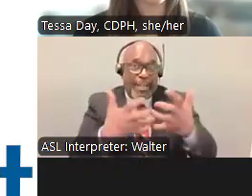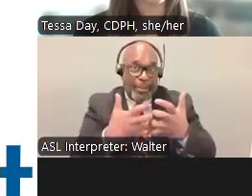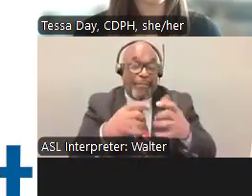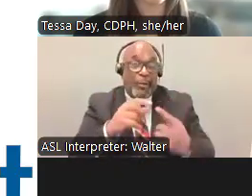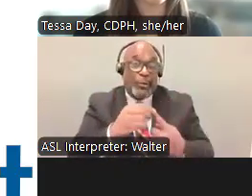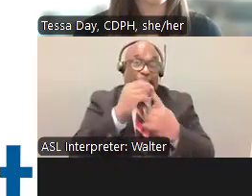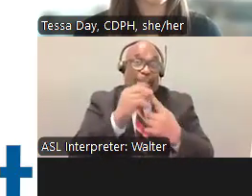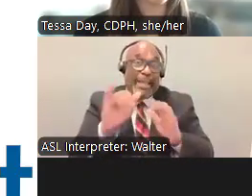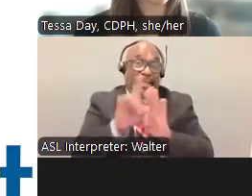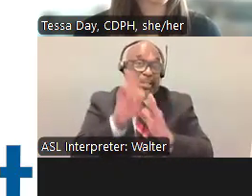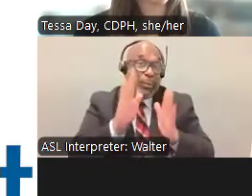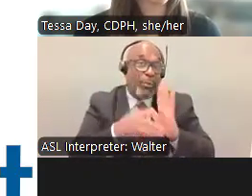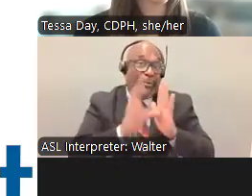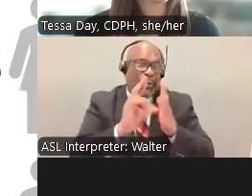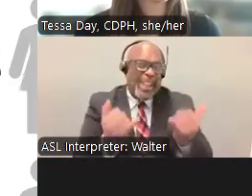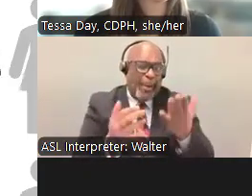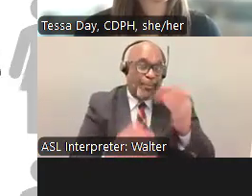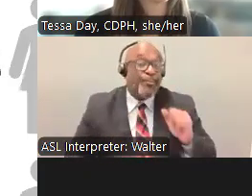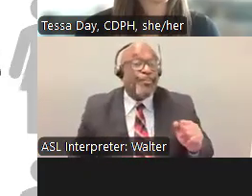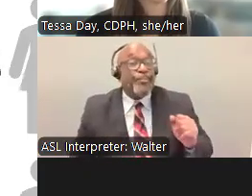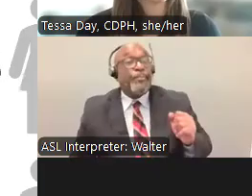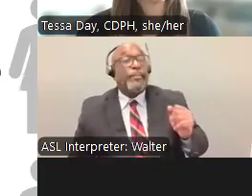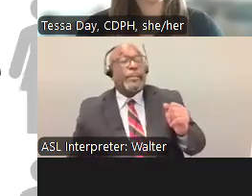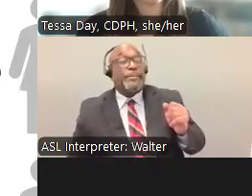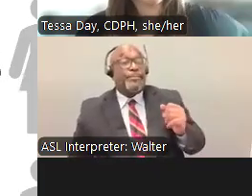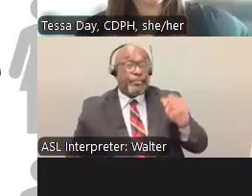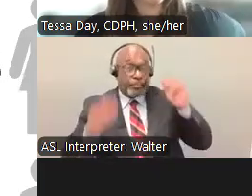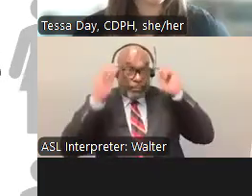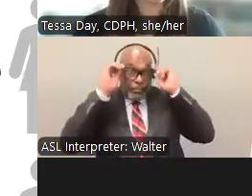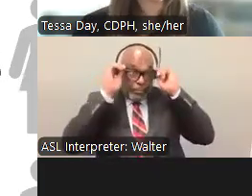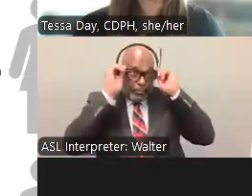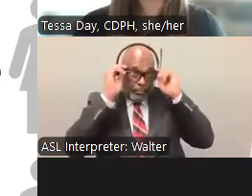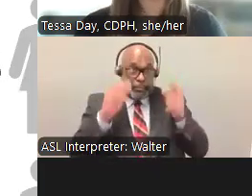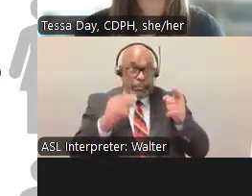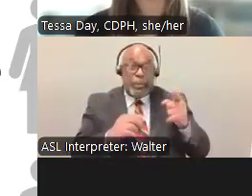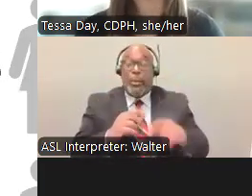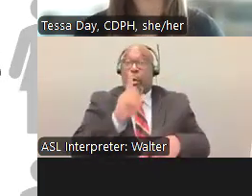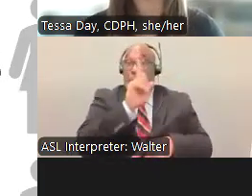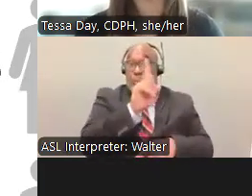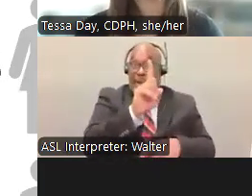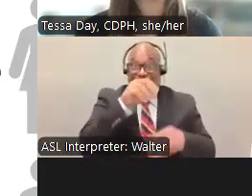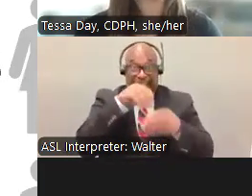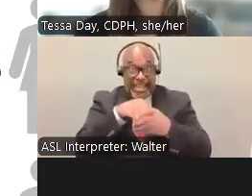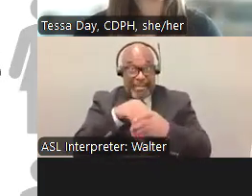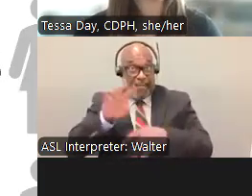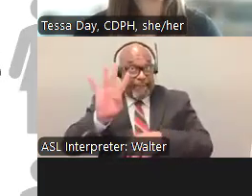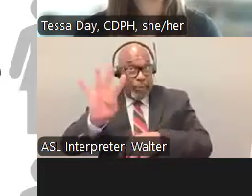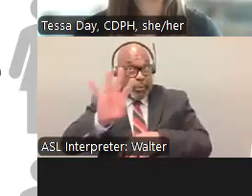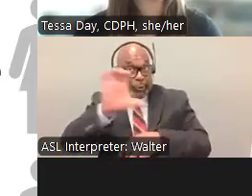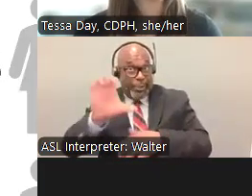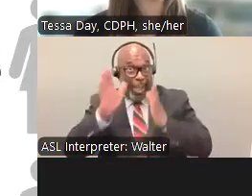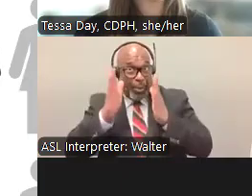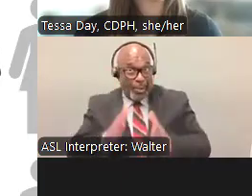13:23:07 we'll go over now. So one in four 13:23:09 Chicagoans report having a